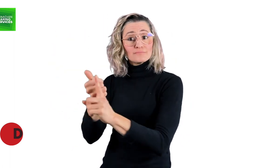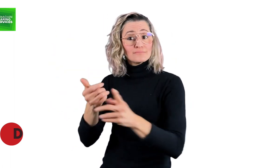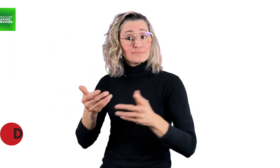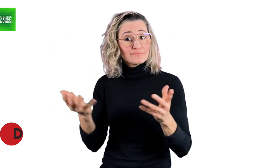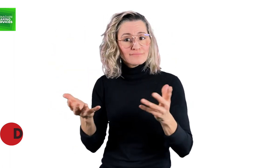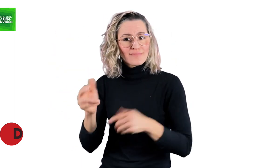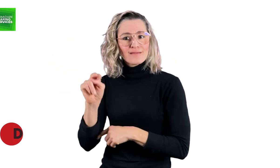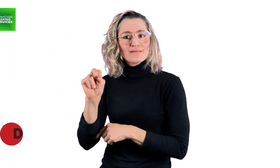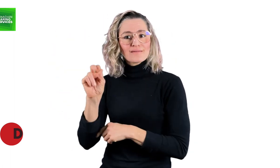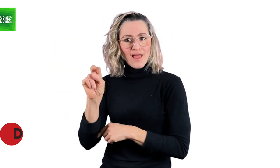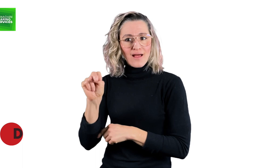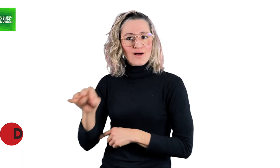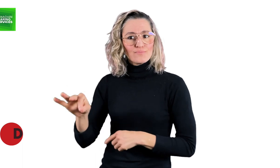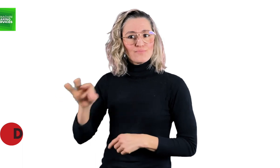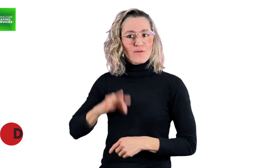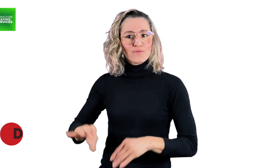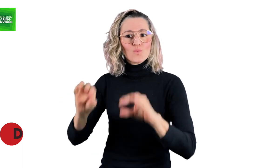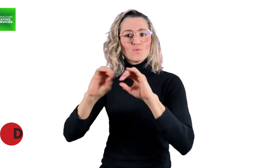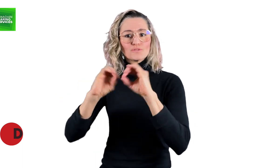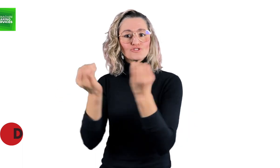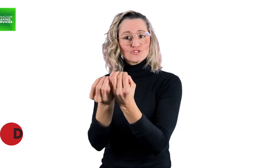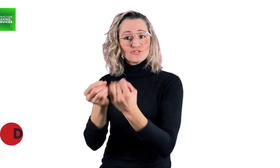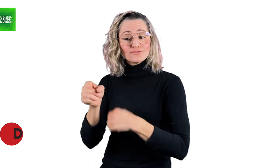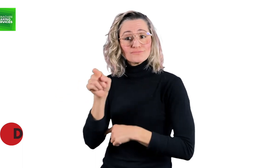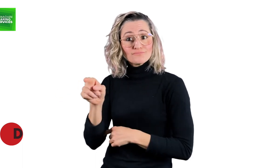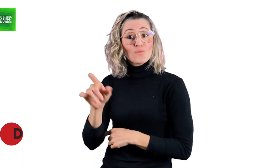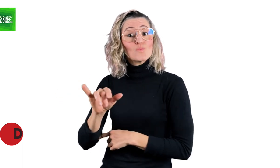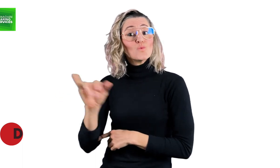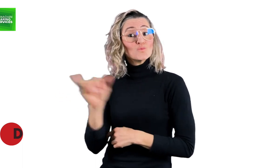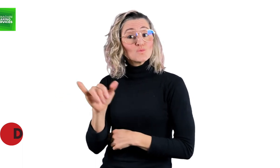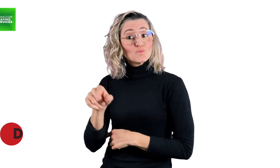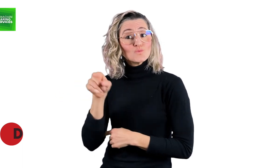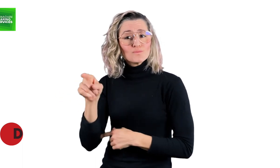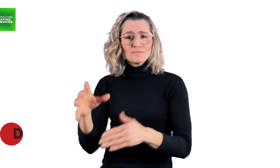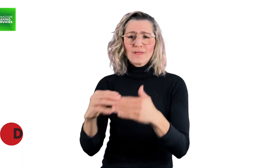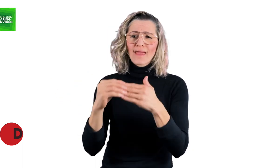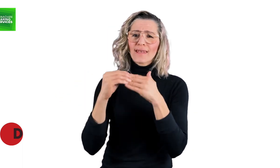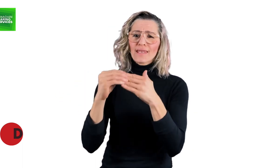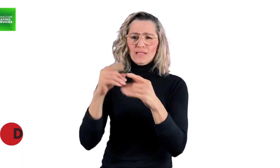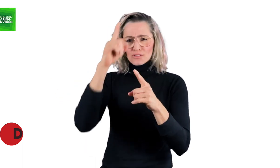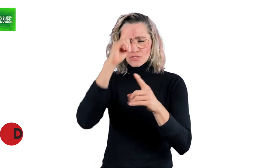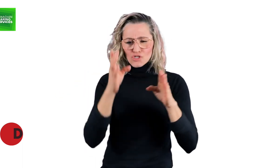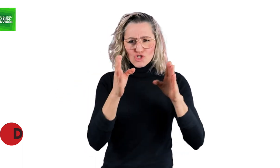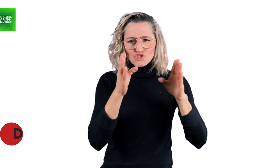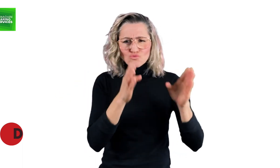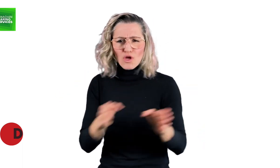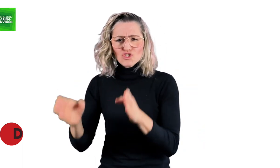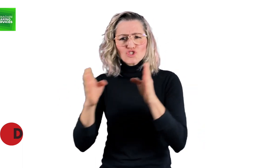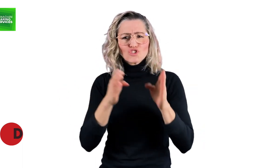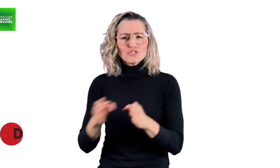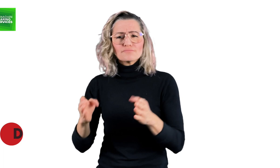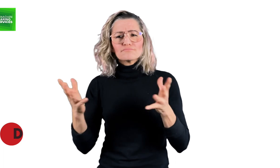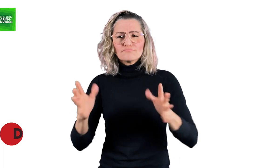organization and strategic leader in the advancement of research